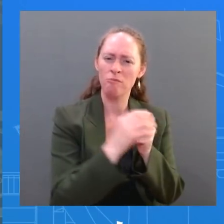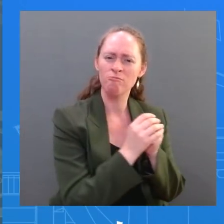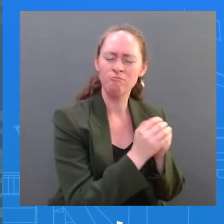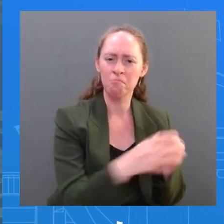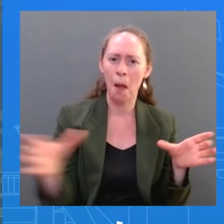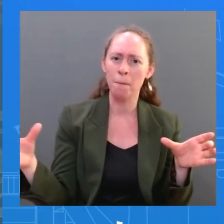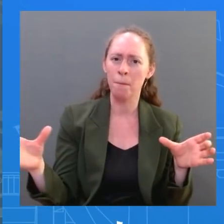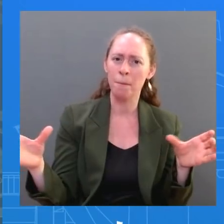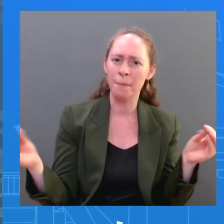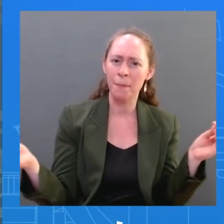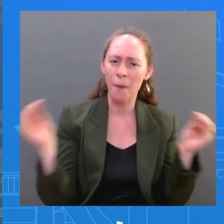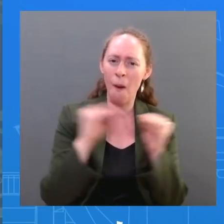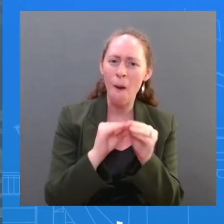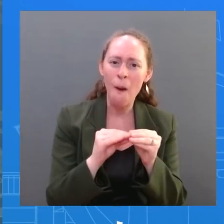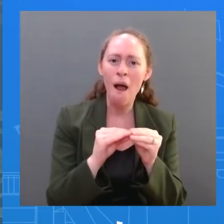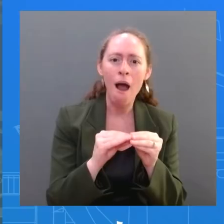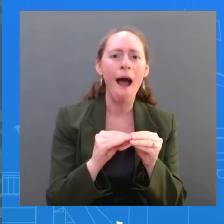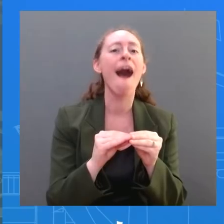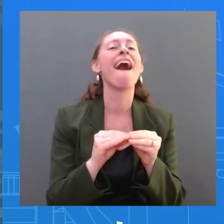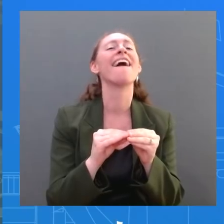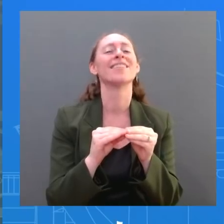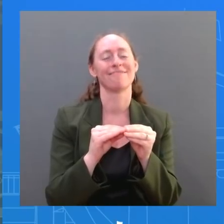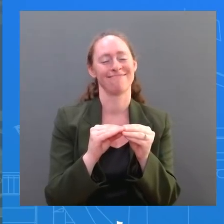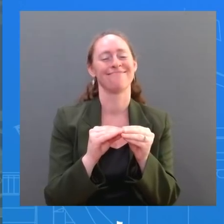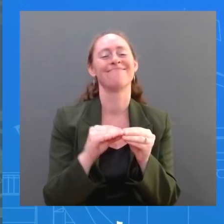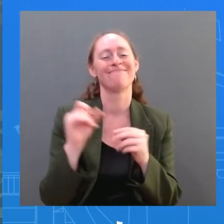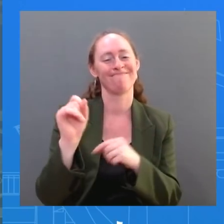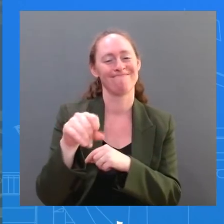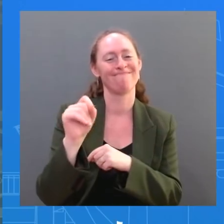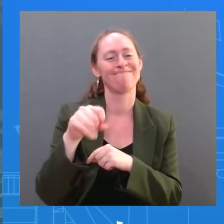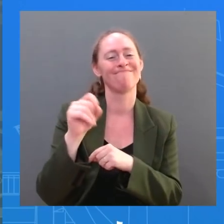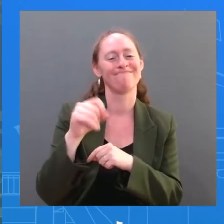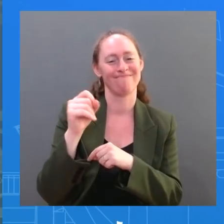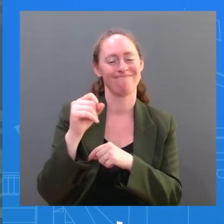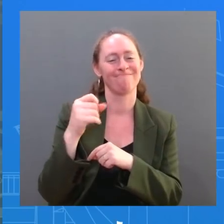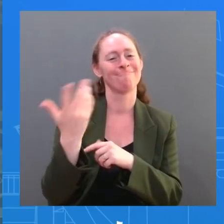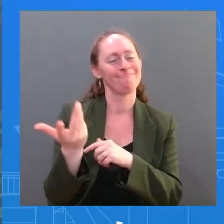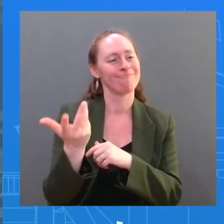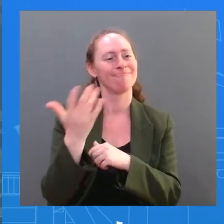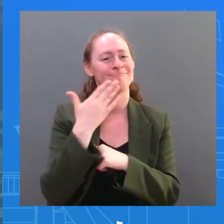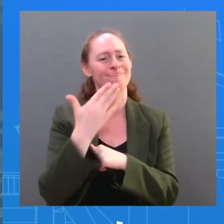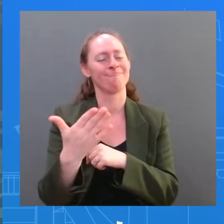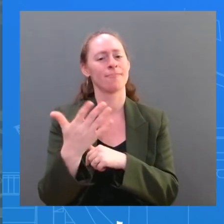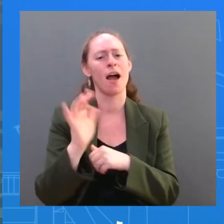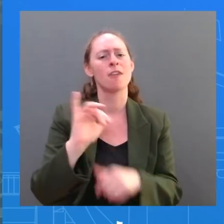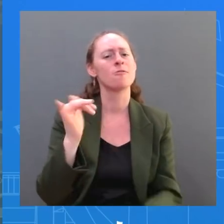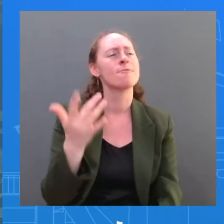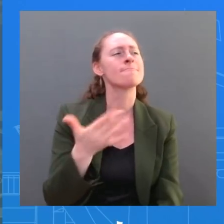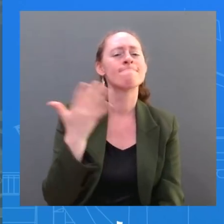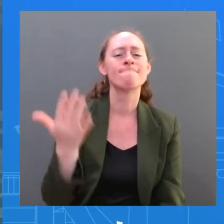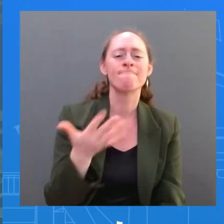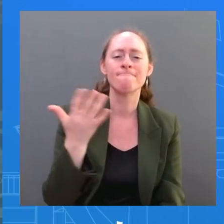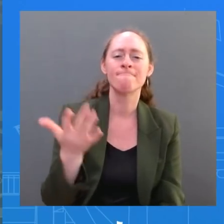about moving this historic economic recovery into tran- -- into a transition